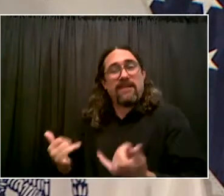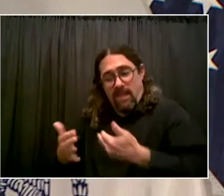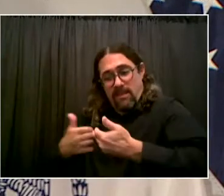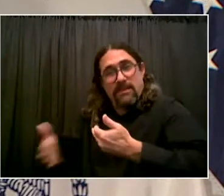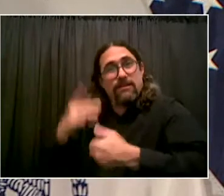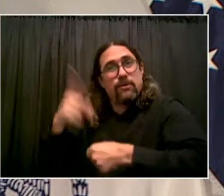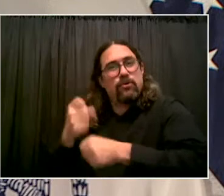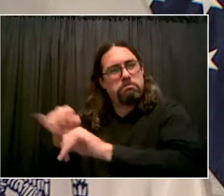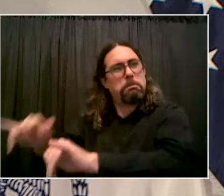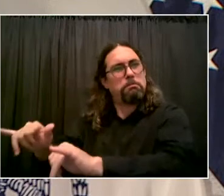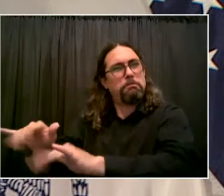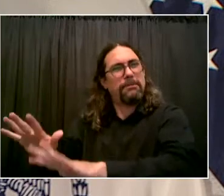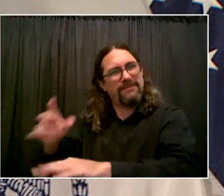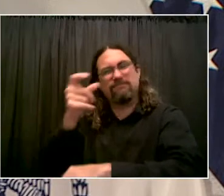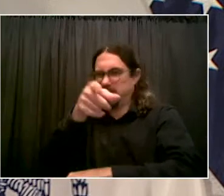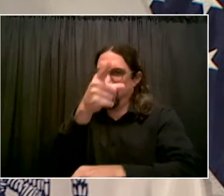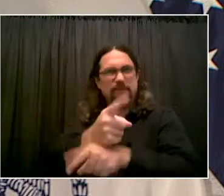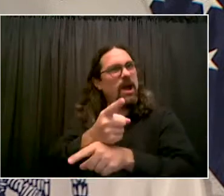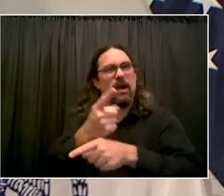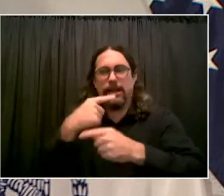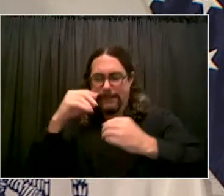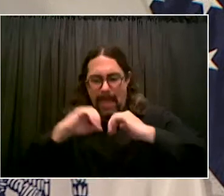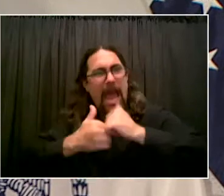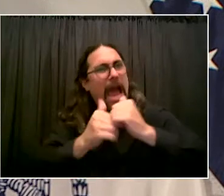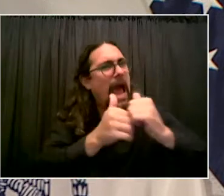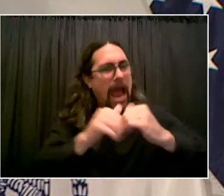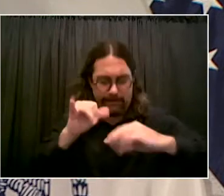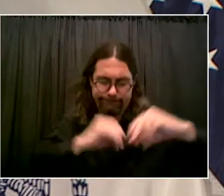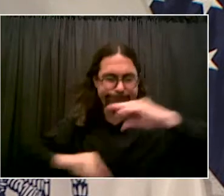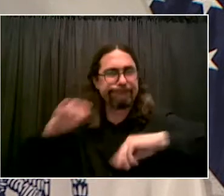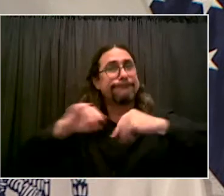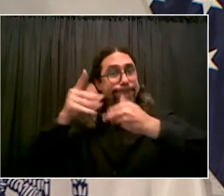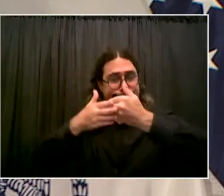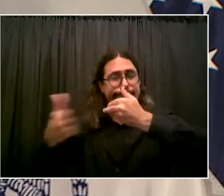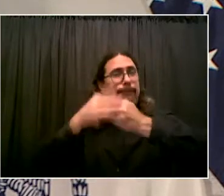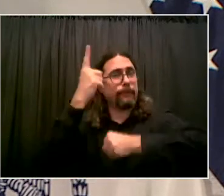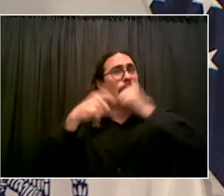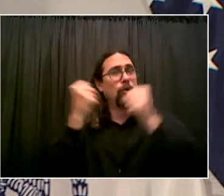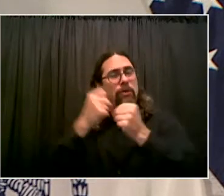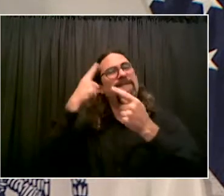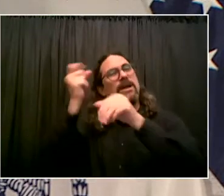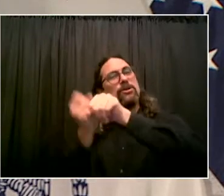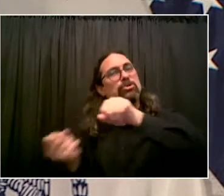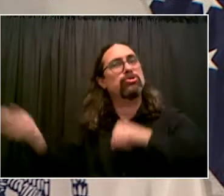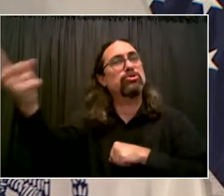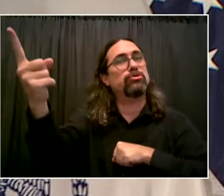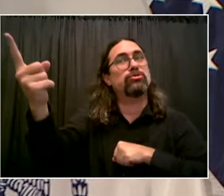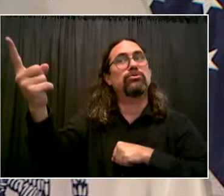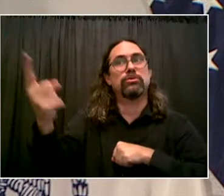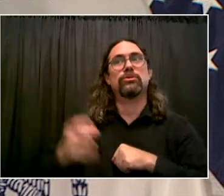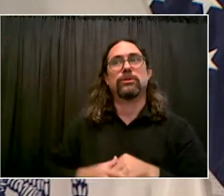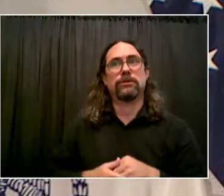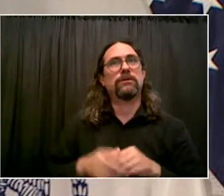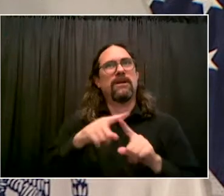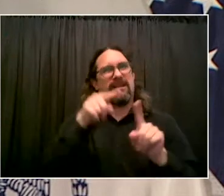OPPORTUNITY AND MAYBE EXACTLY AS YOU SAY IF THEY HAVE APTITUDE IN APRTICULAR AREA GIVING THEM THAT OPPORTUNITY RATHER THAN A